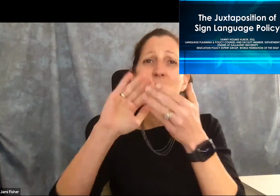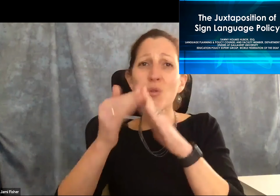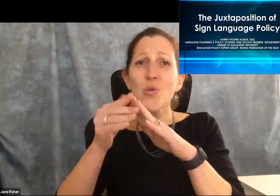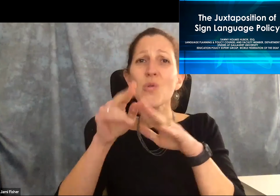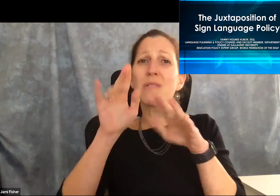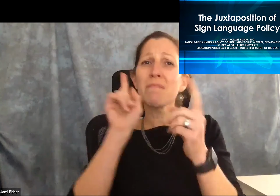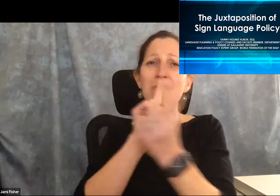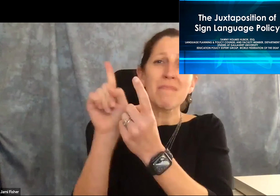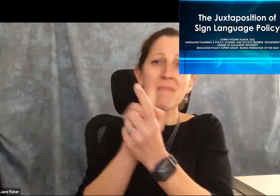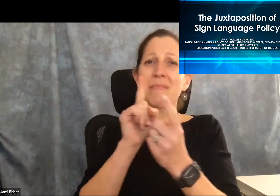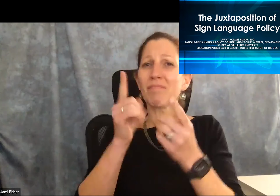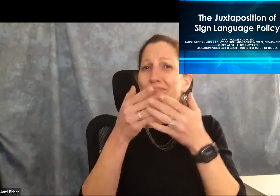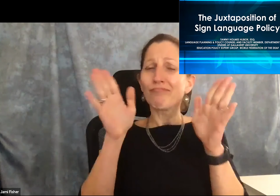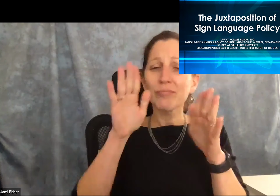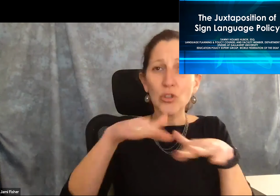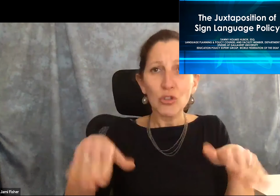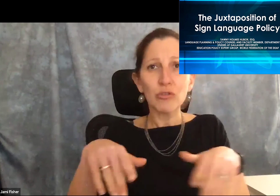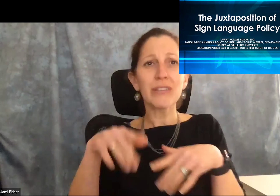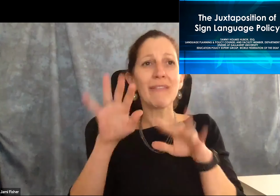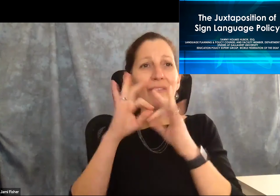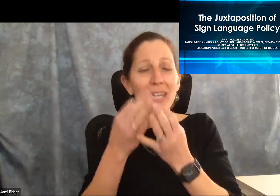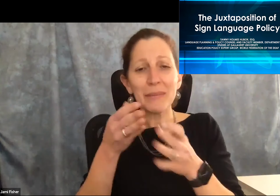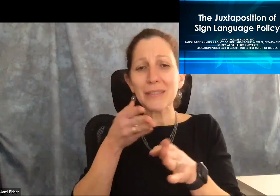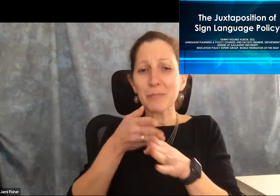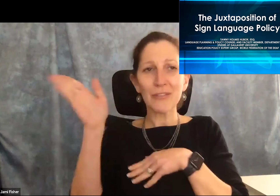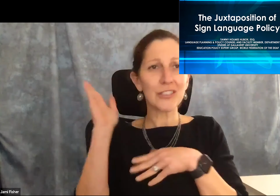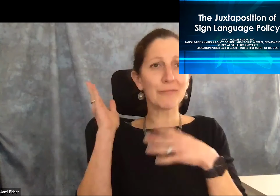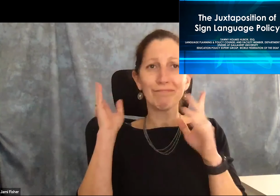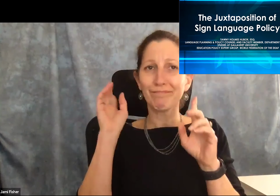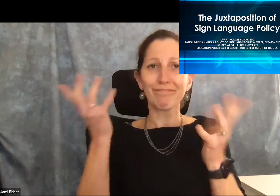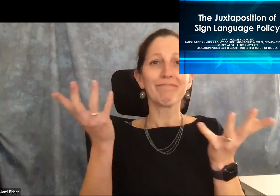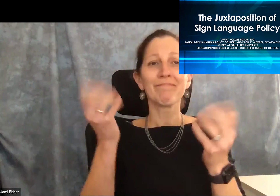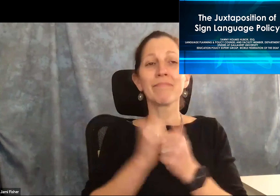multiple corners of deaf communities with a wide variety of children, families and professionals.